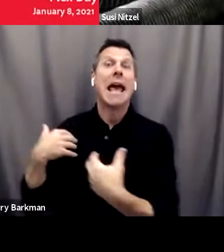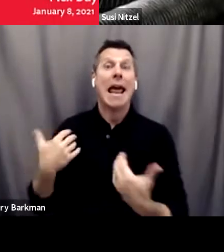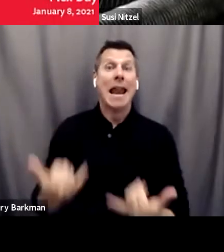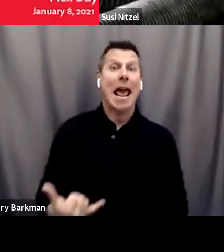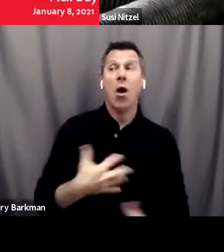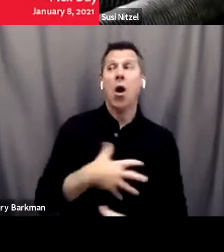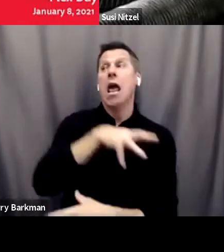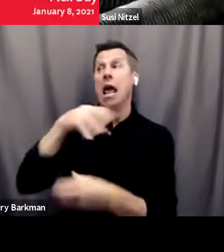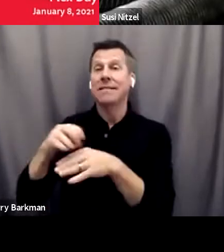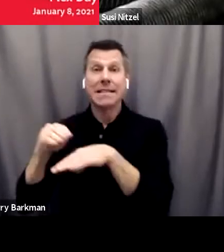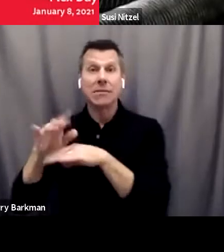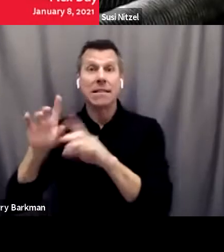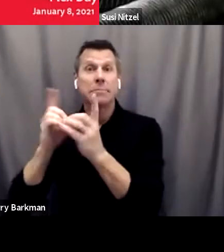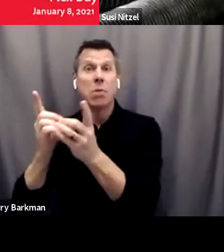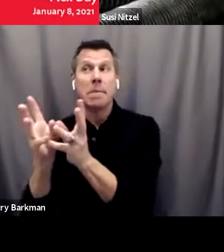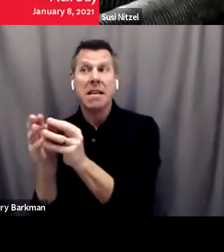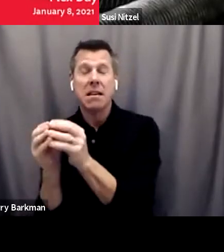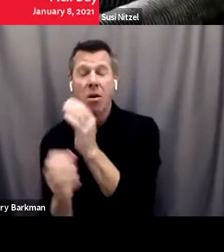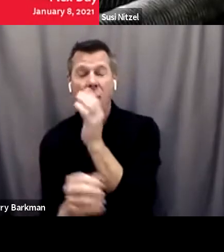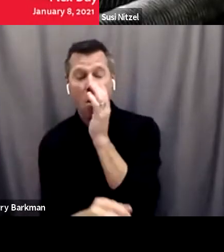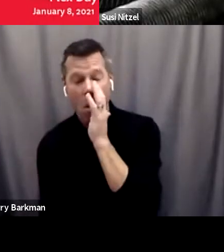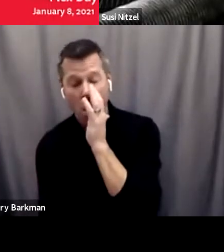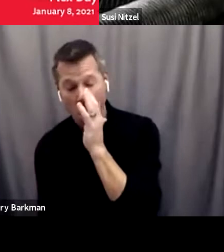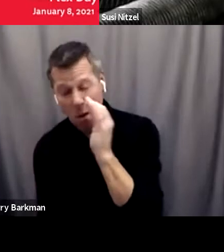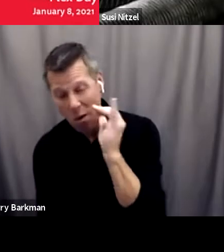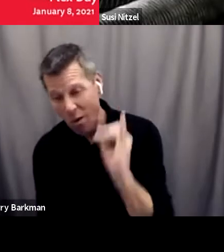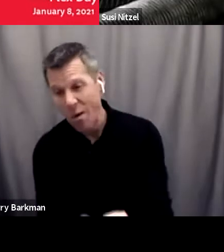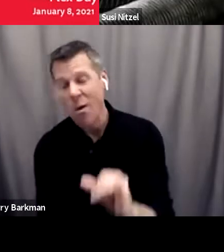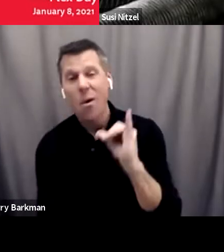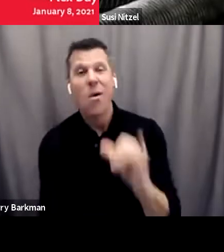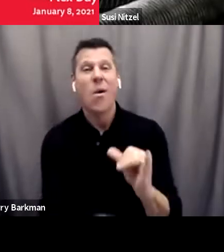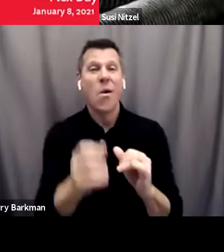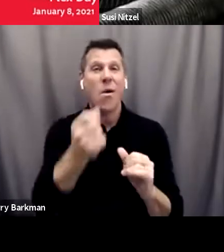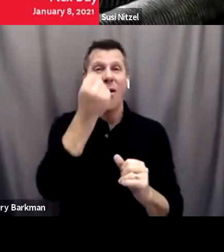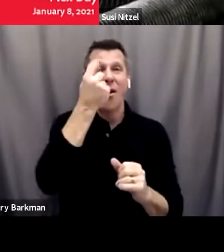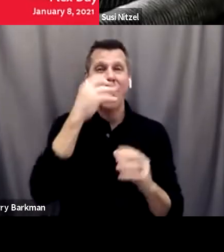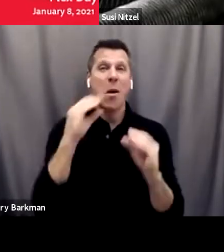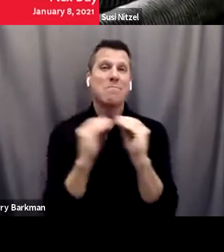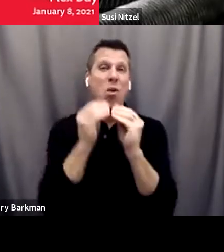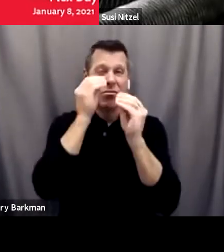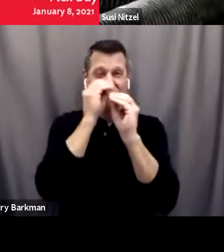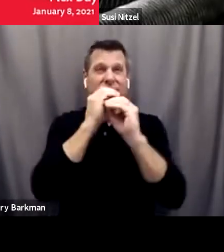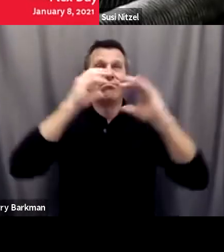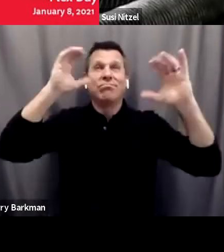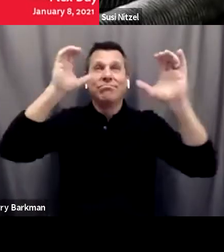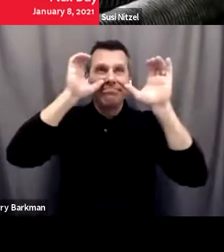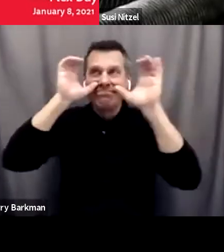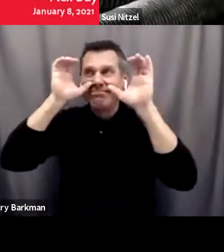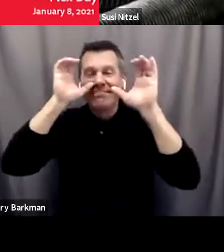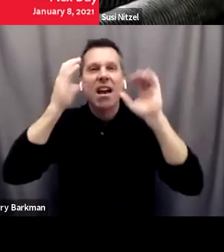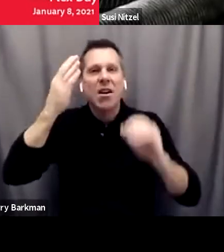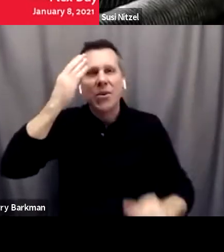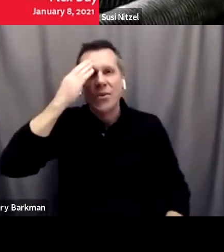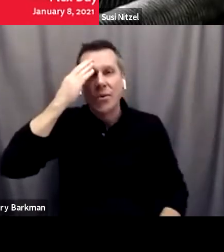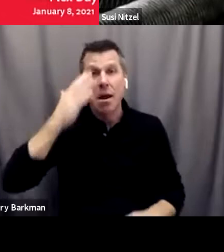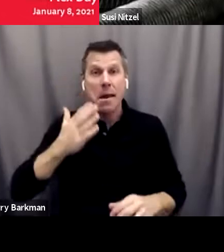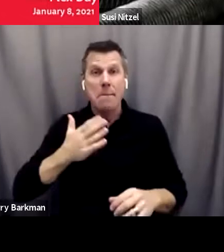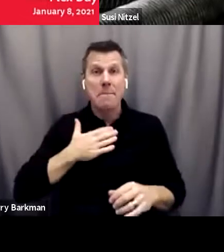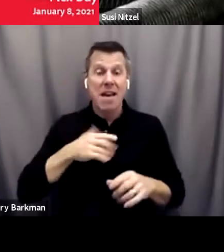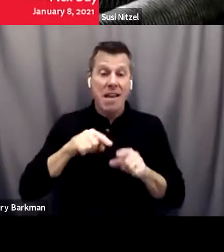counseling department meetings, I feel so much more informed, not only for what I'm doing within my pathway, but as far as the